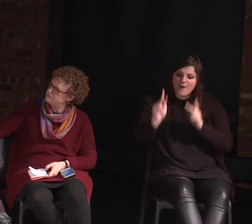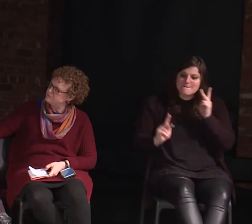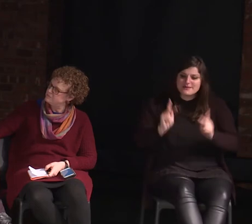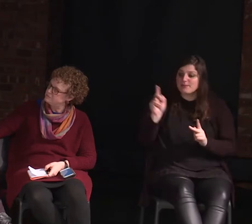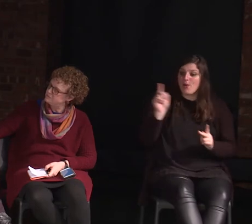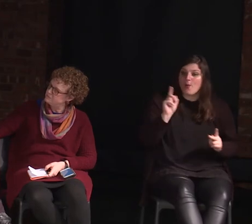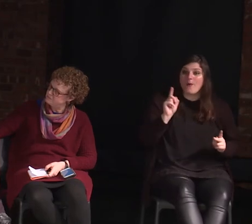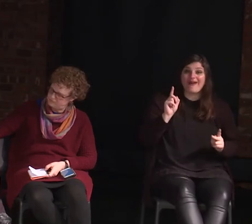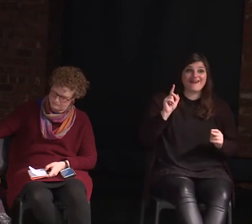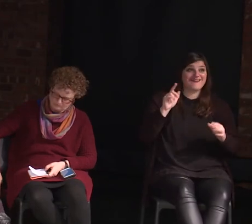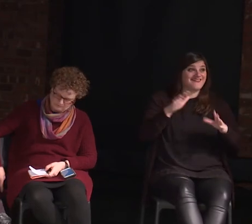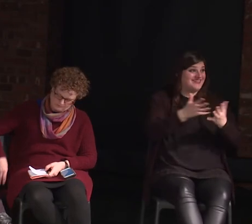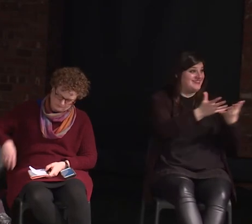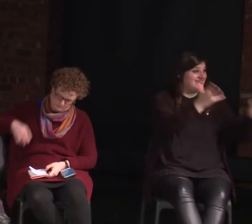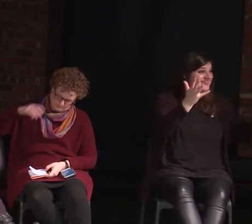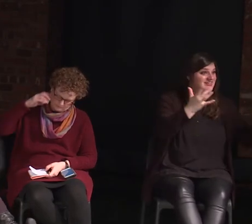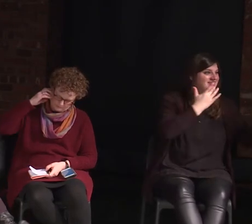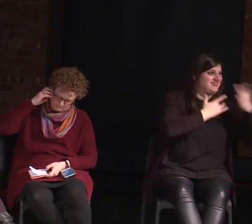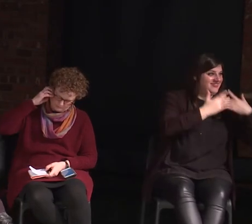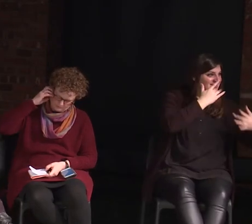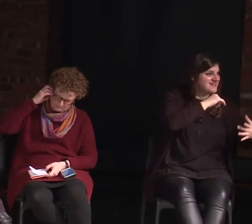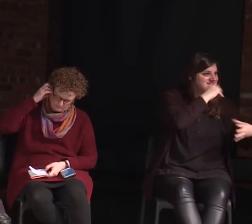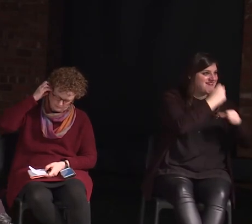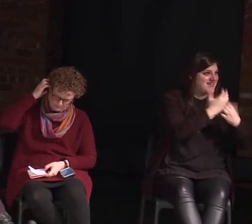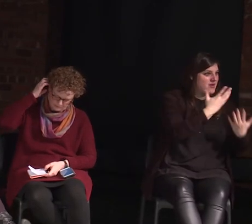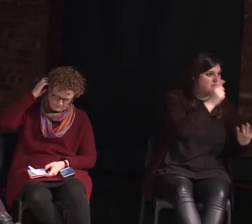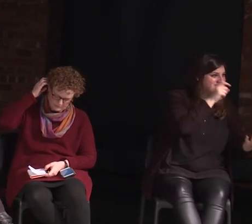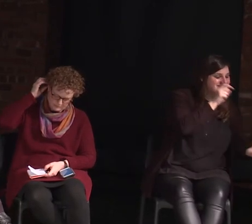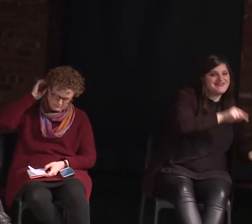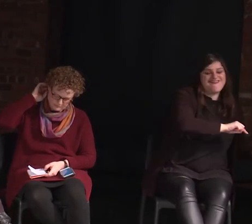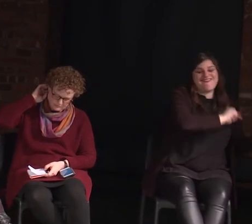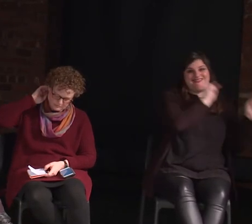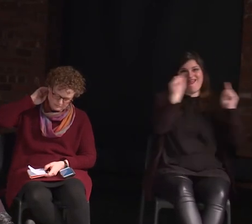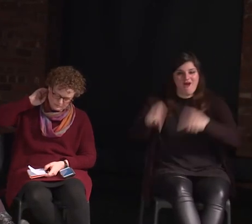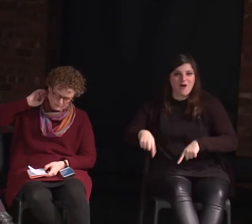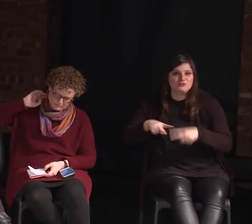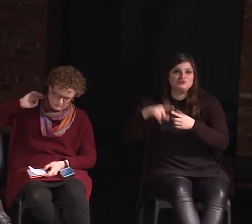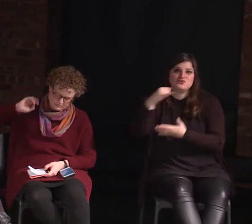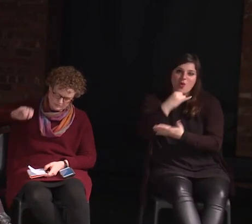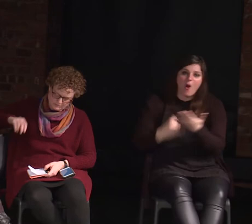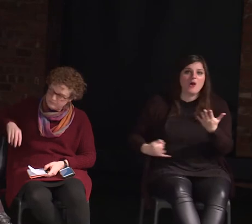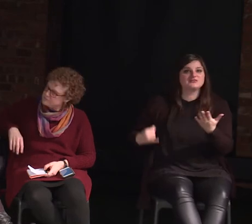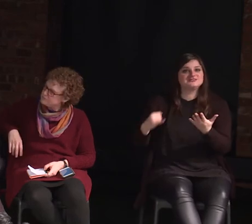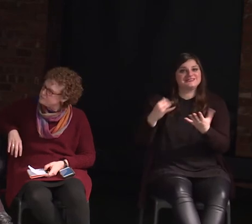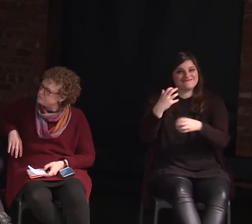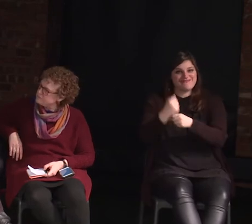met and even though they may be running a dance organization, or an arts education organization,